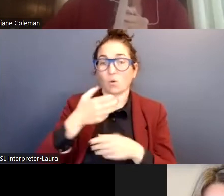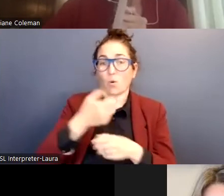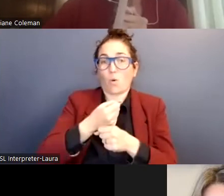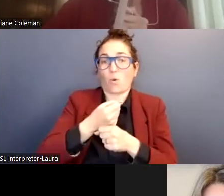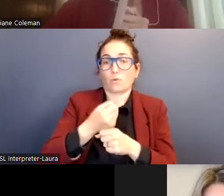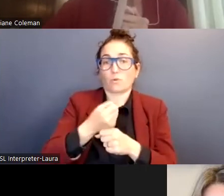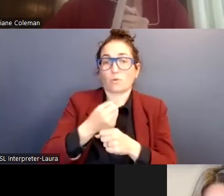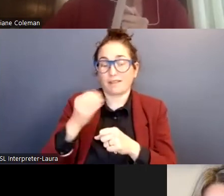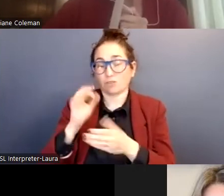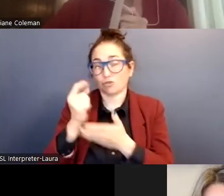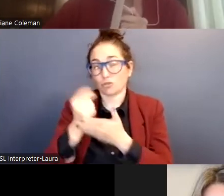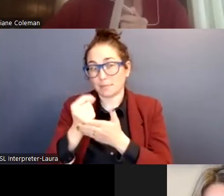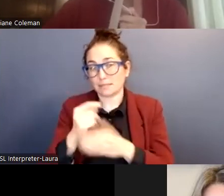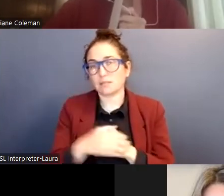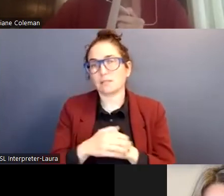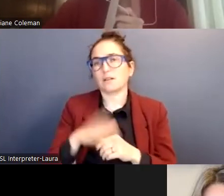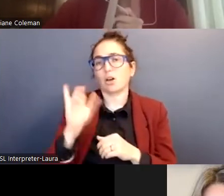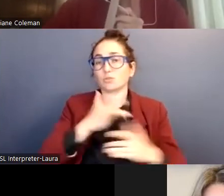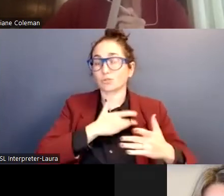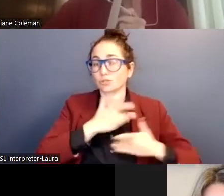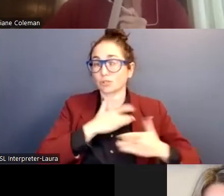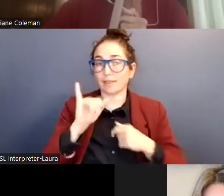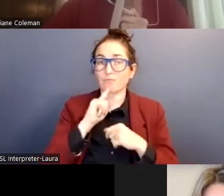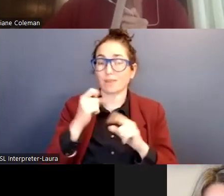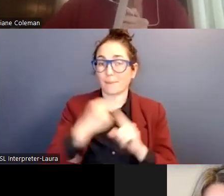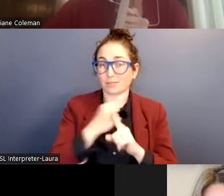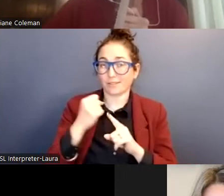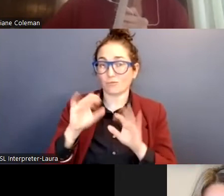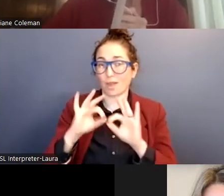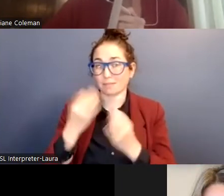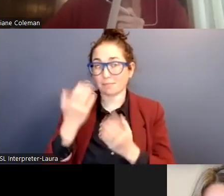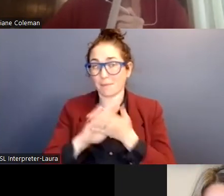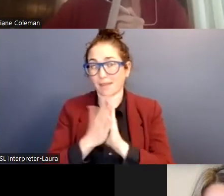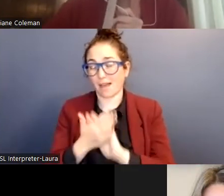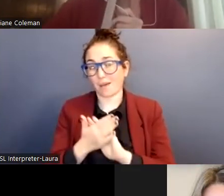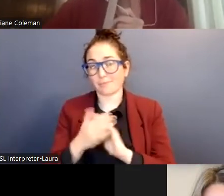There's also a concern that abusive relatives may become surrogates. For the last decade